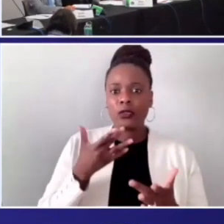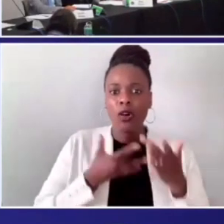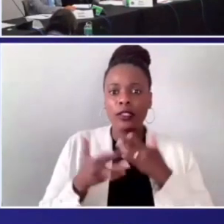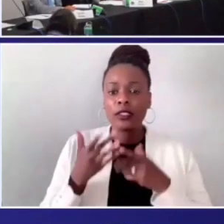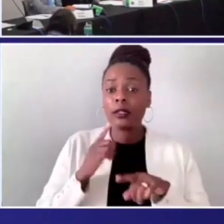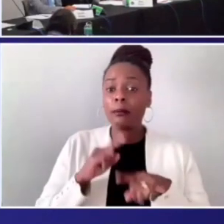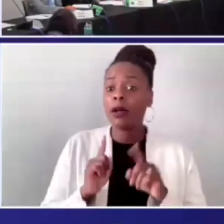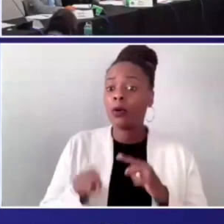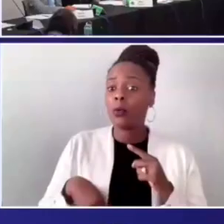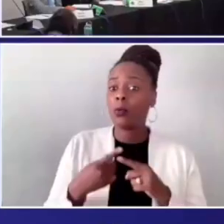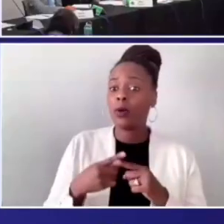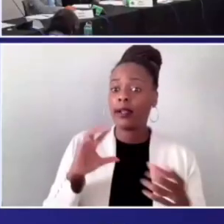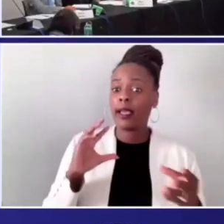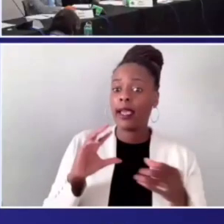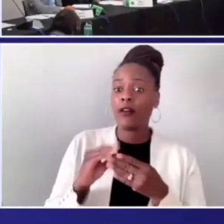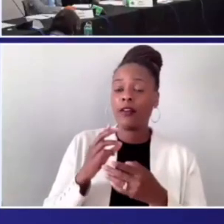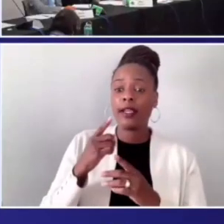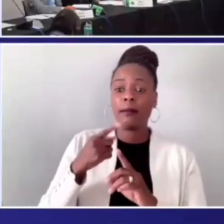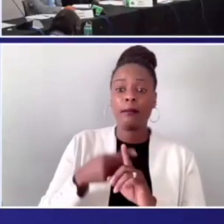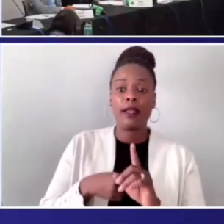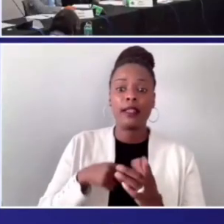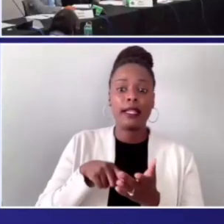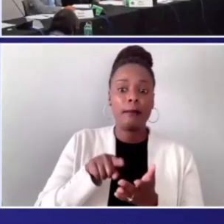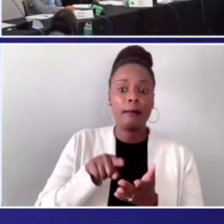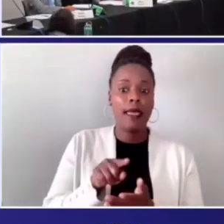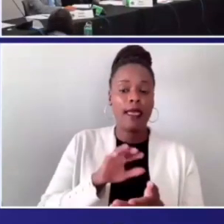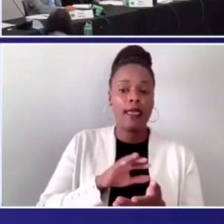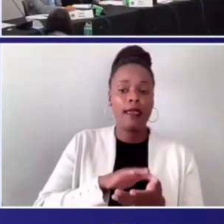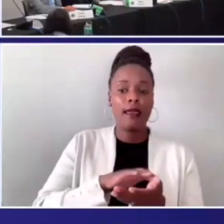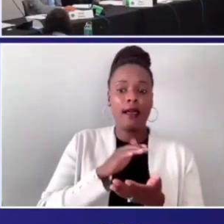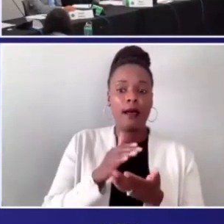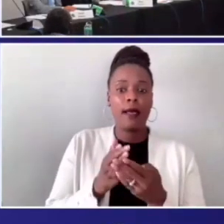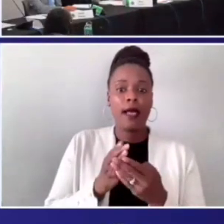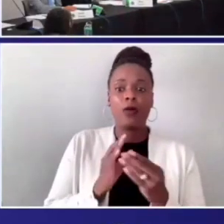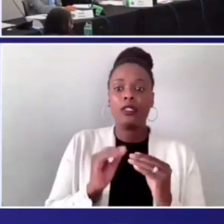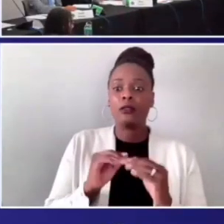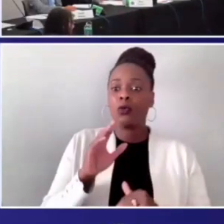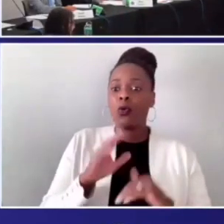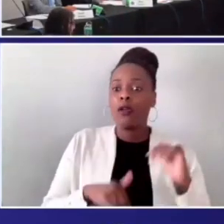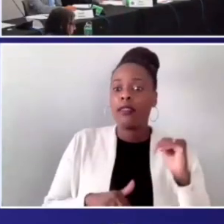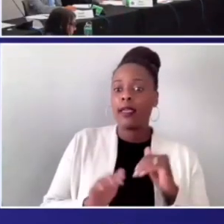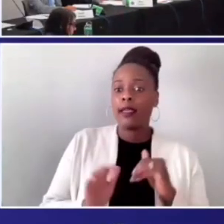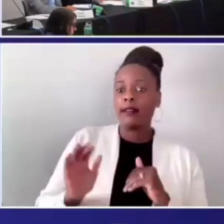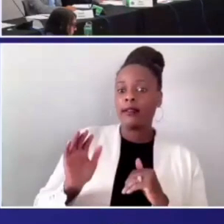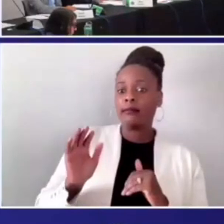payment amount exceeds the new stand-in for partial financial hardship,